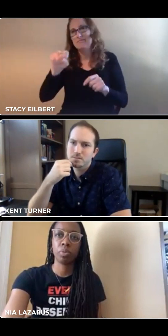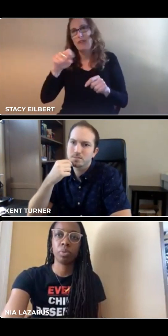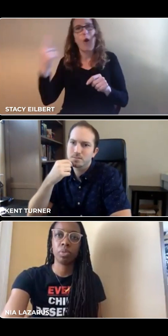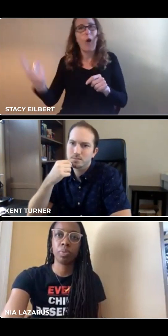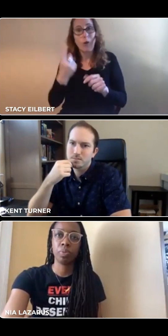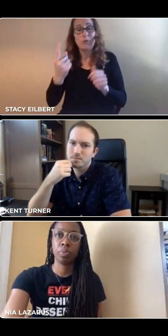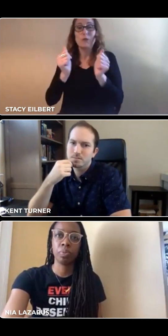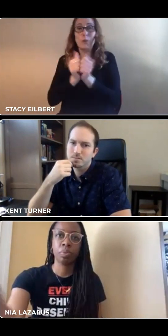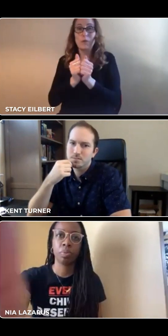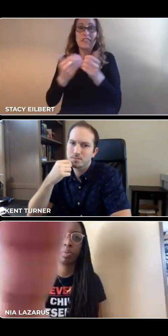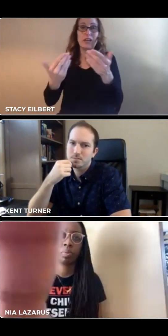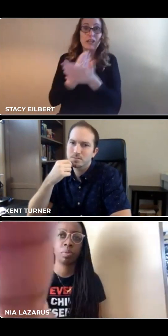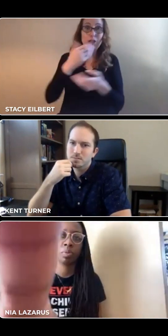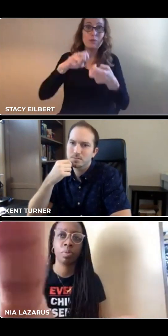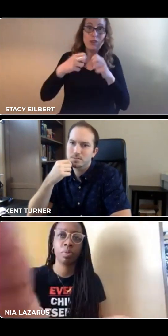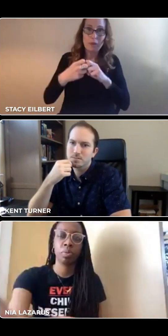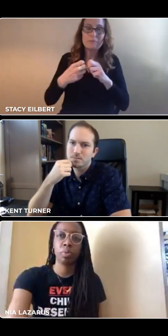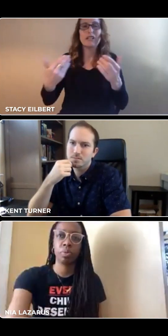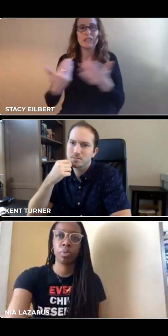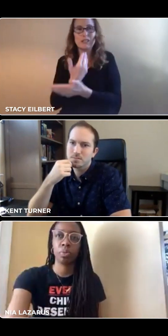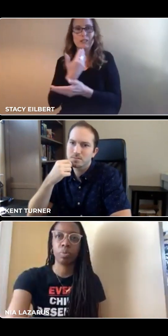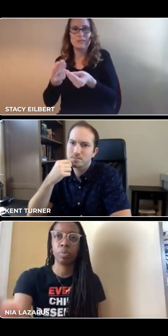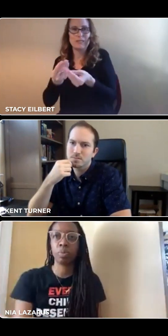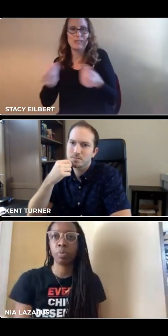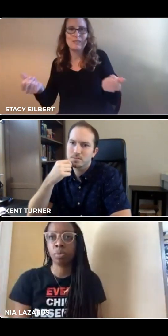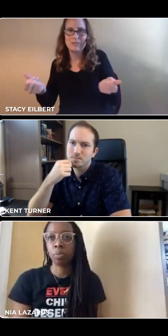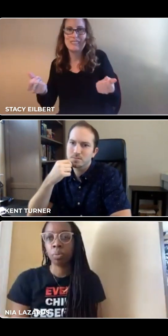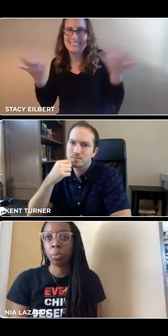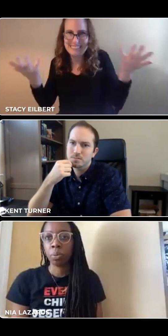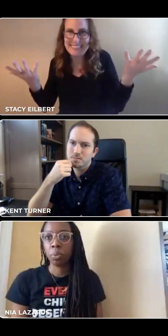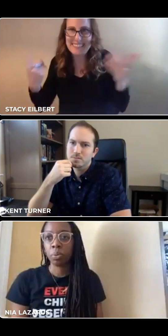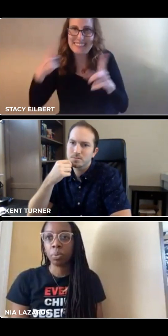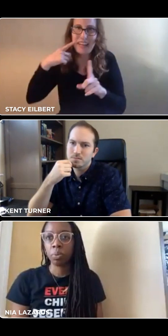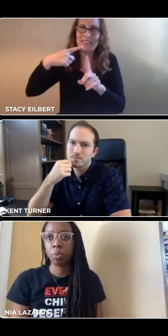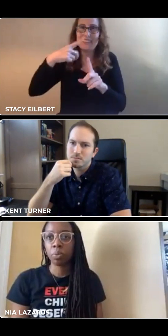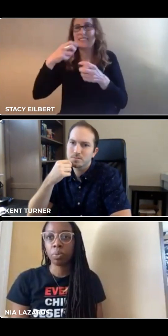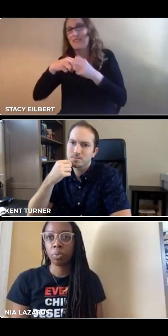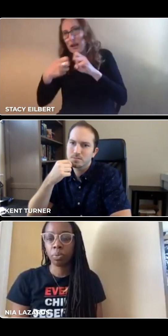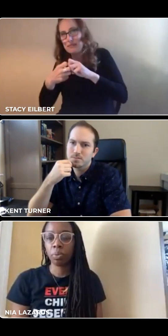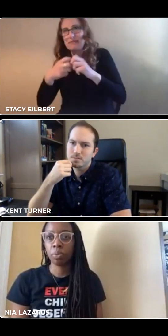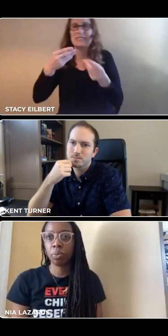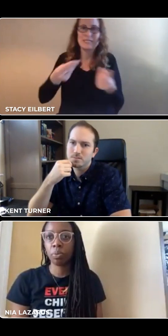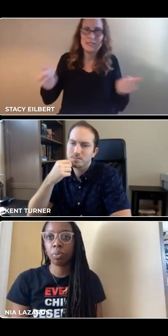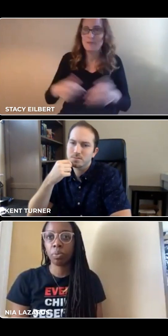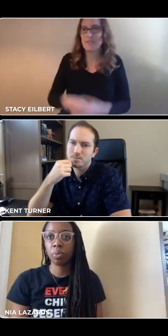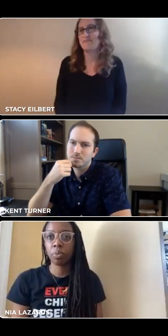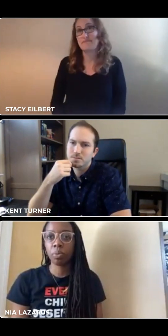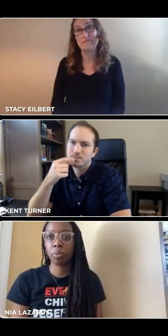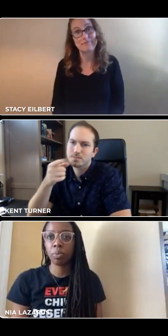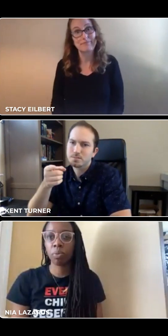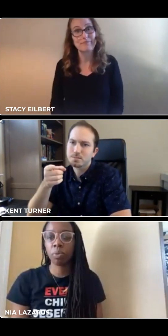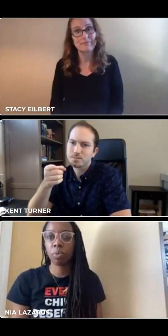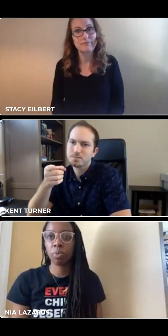huge issues for sure. But also, with new problems, come new solutions.